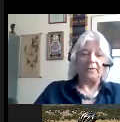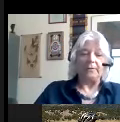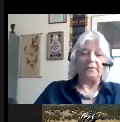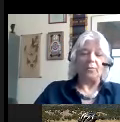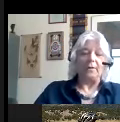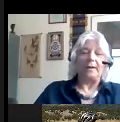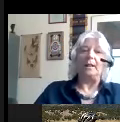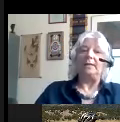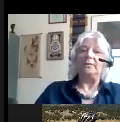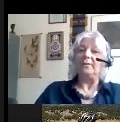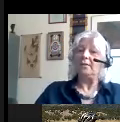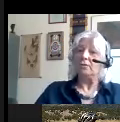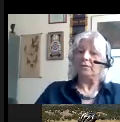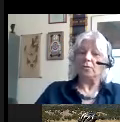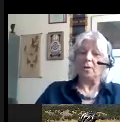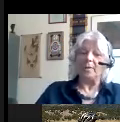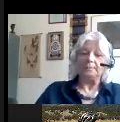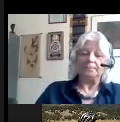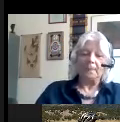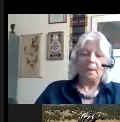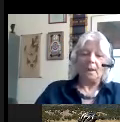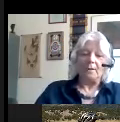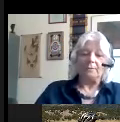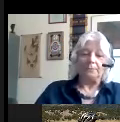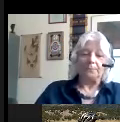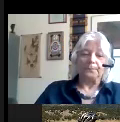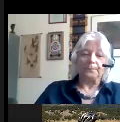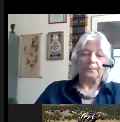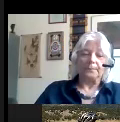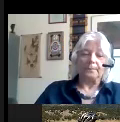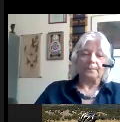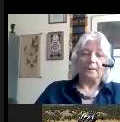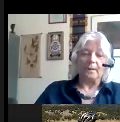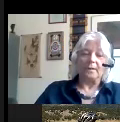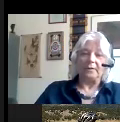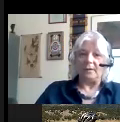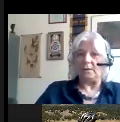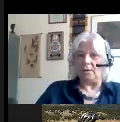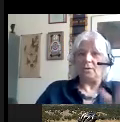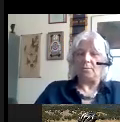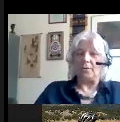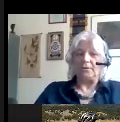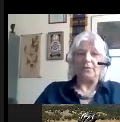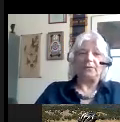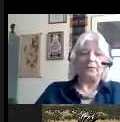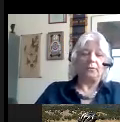I want to focus more on that collective nature of trauma because I think most of your strengths is